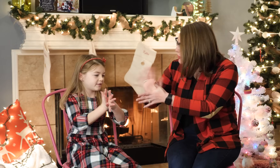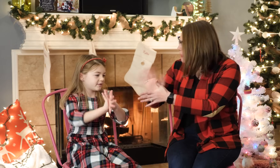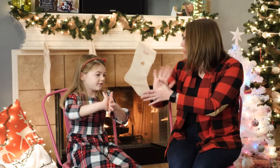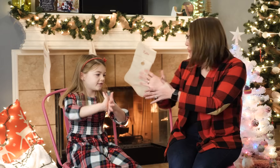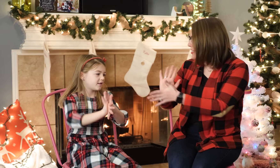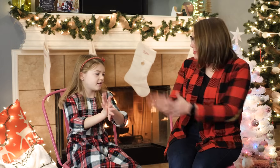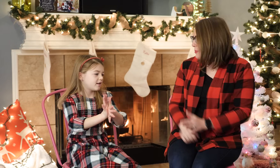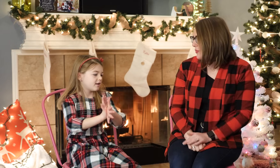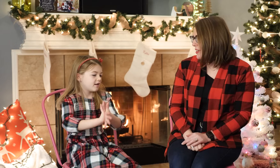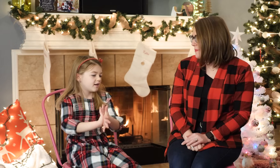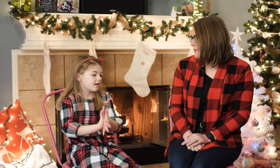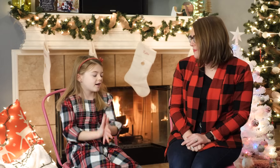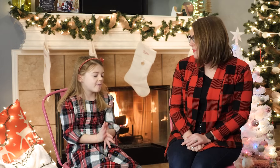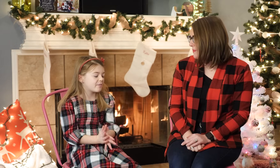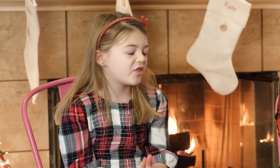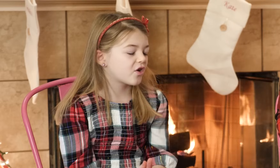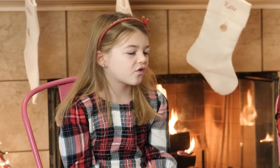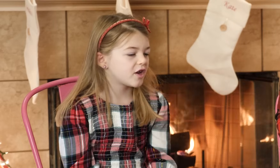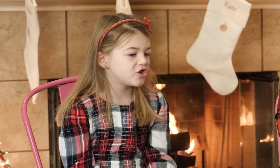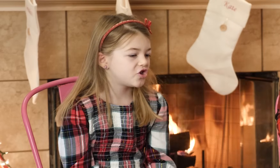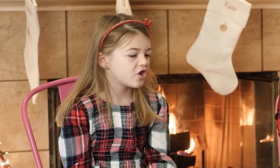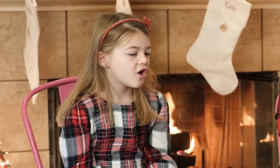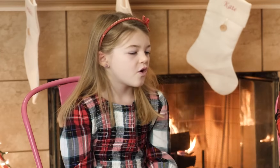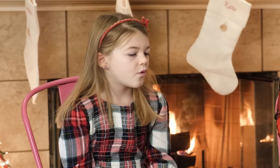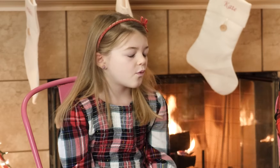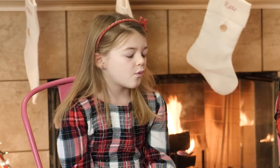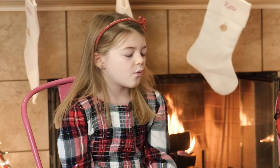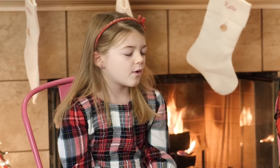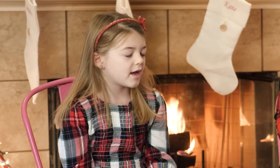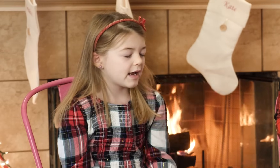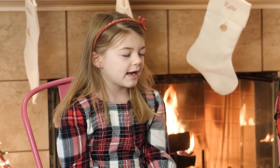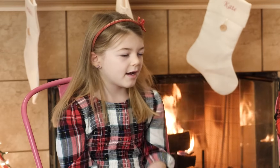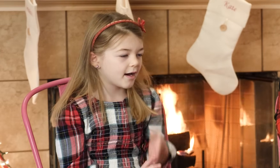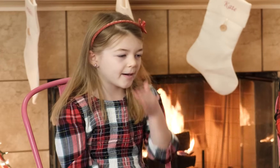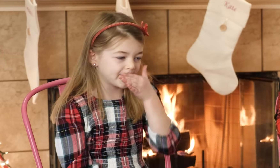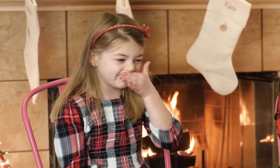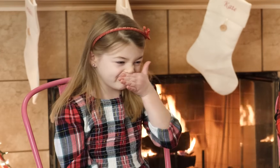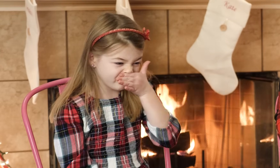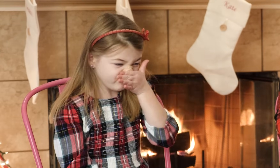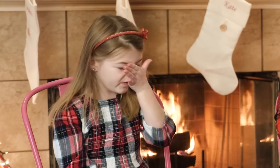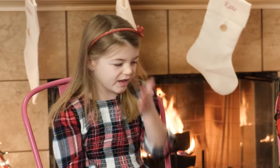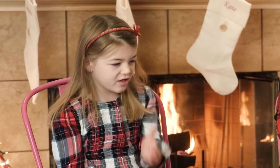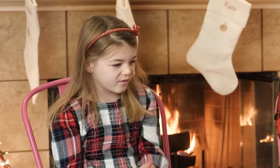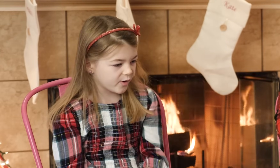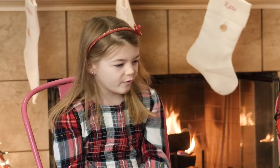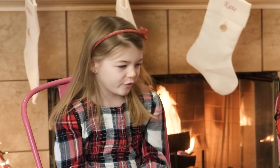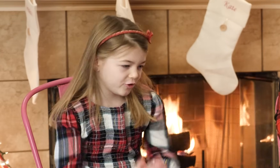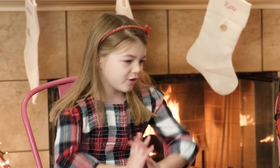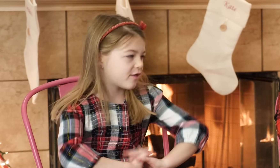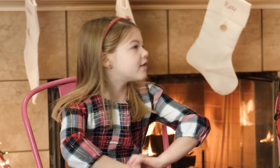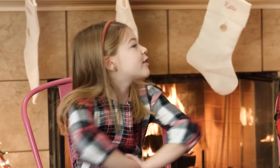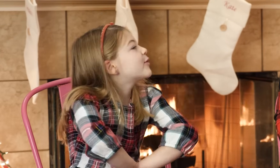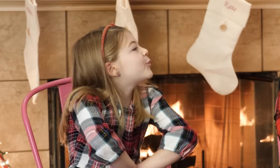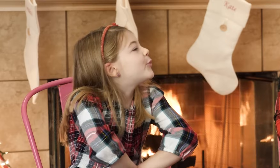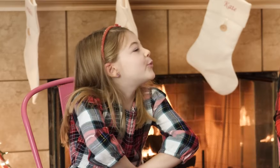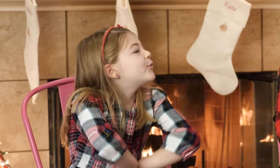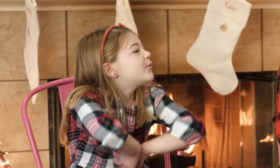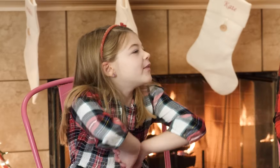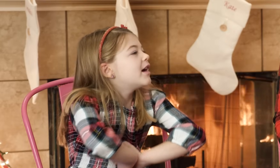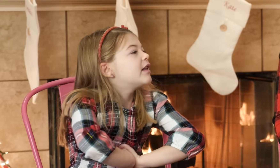favorite Christmas movie? Um The Grinch when um it's a real version of Cindy Lou. Oh yeah. And